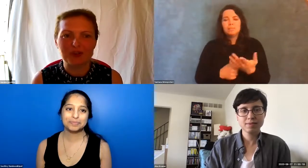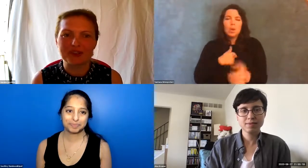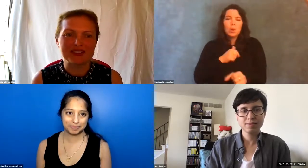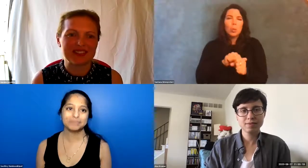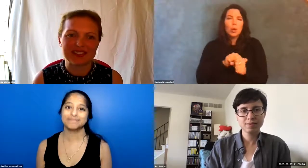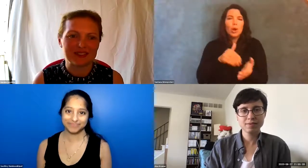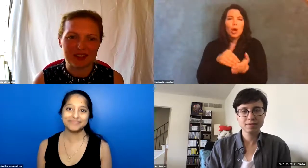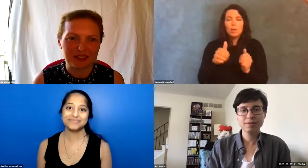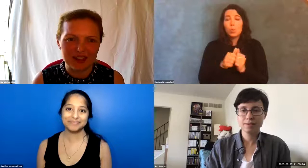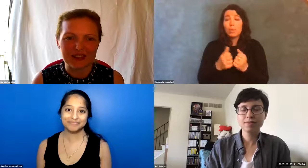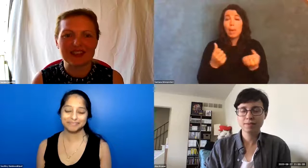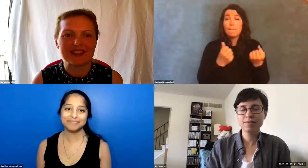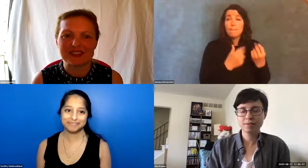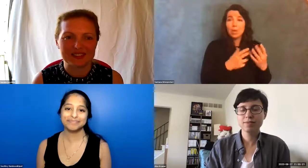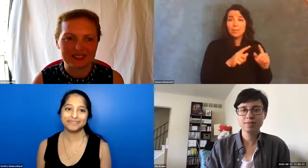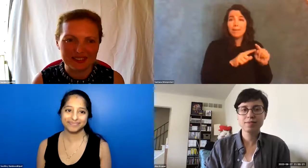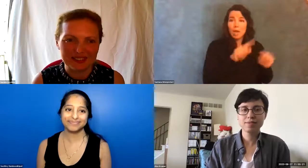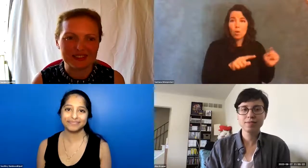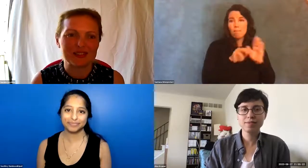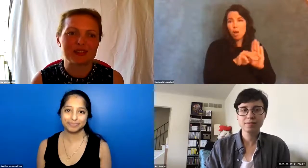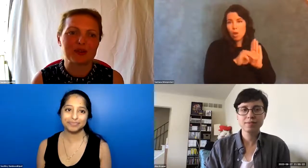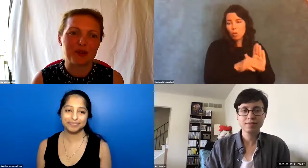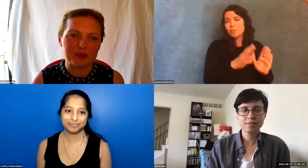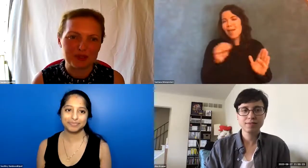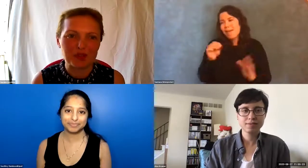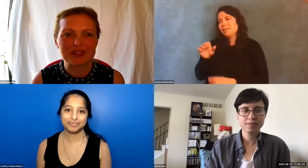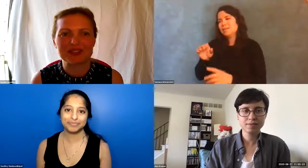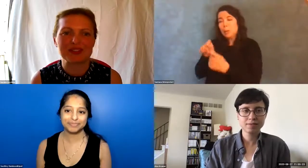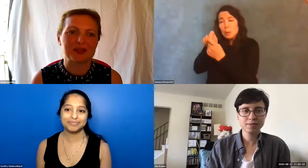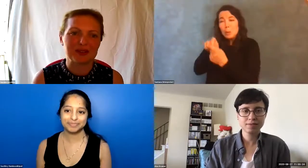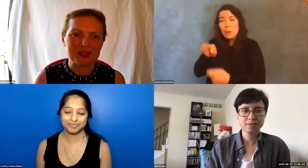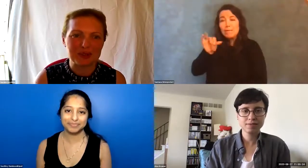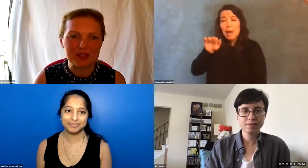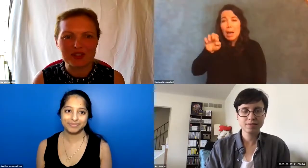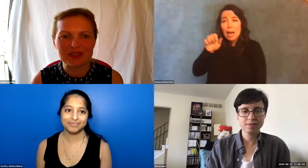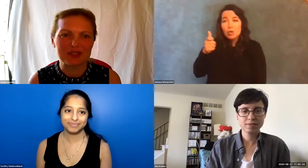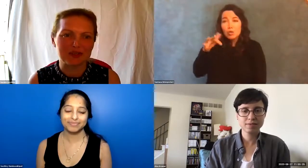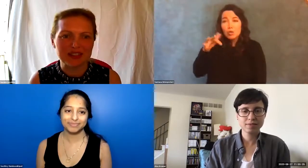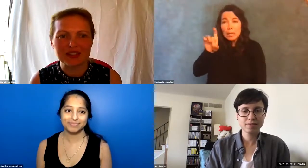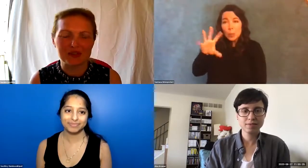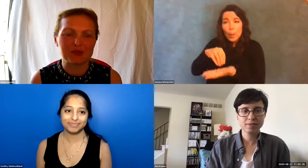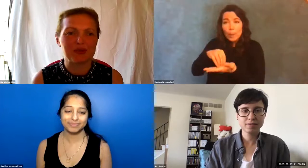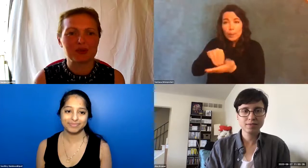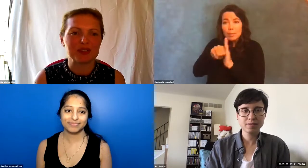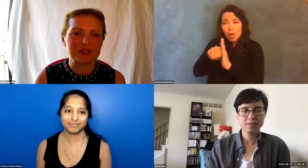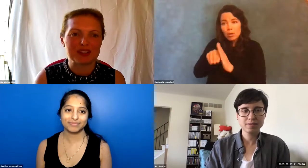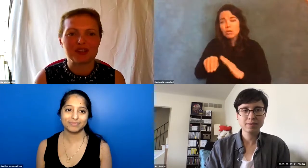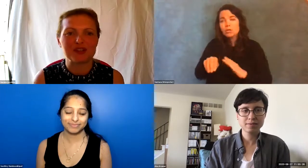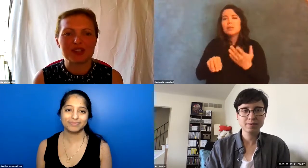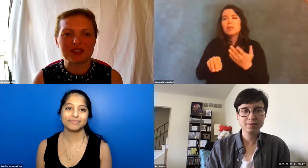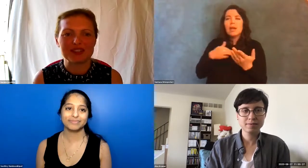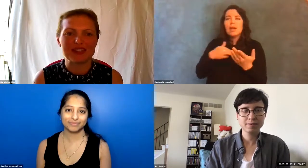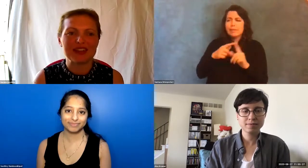models and very fine-grained -- this -- models so which variant people will be using and